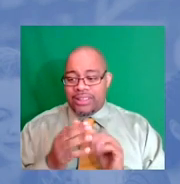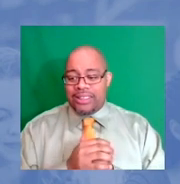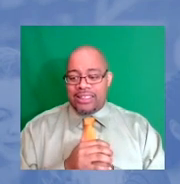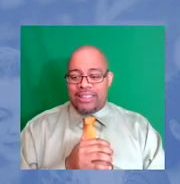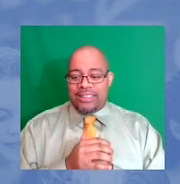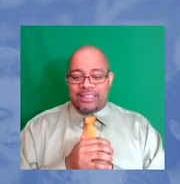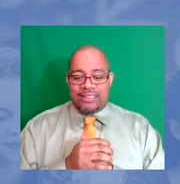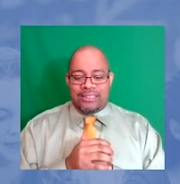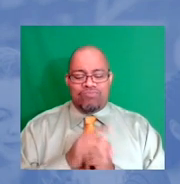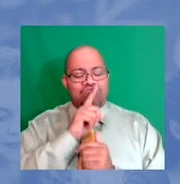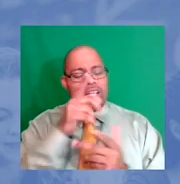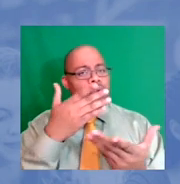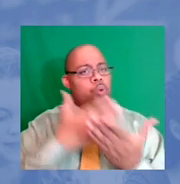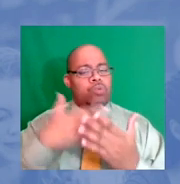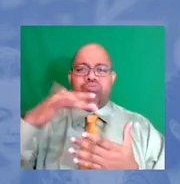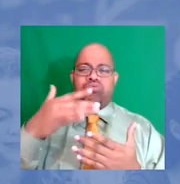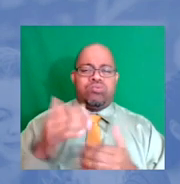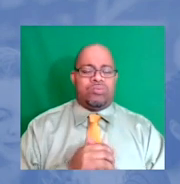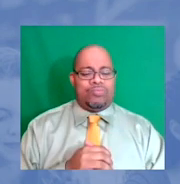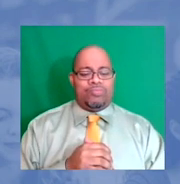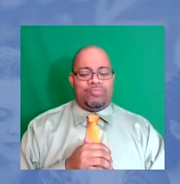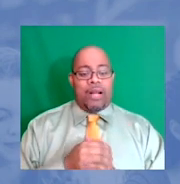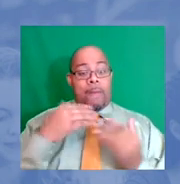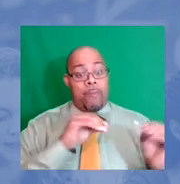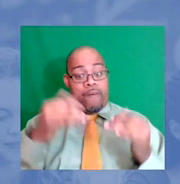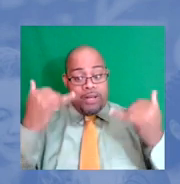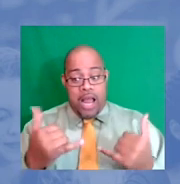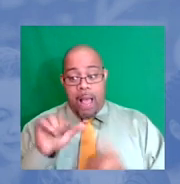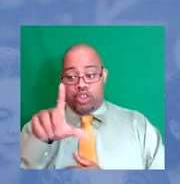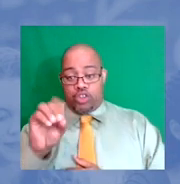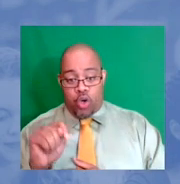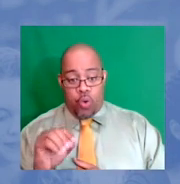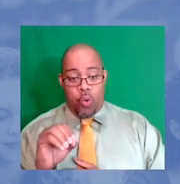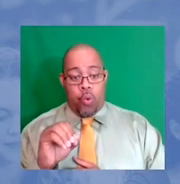THANK YOU. LET ME MOVE TO ALBERTO AND ROSEMARIE.